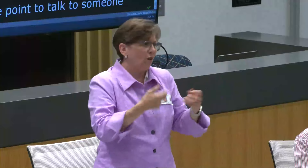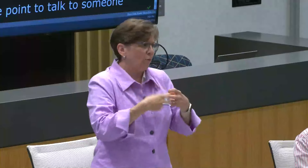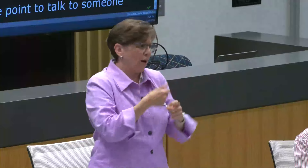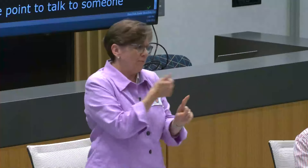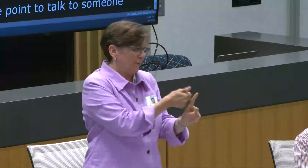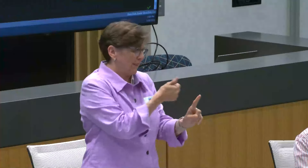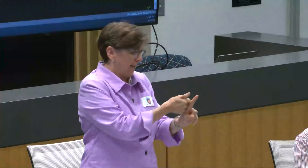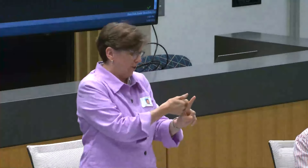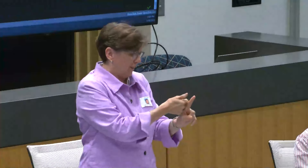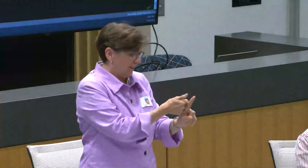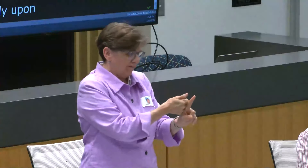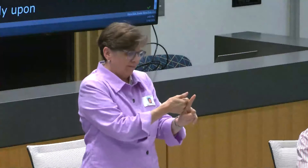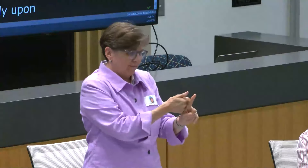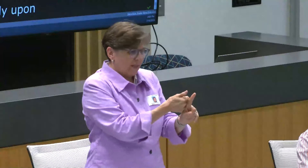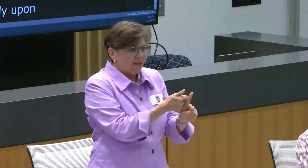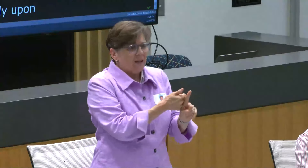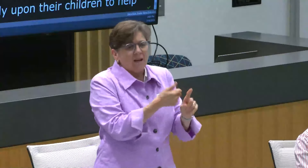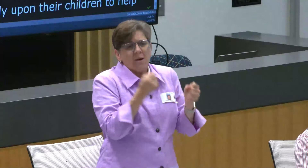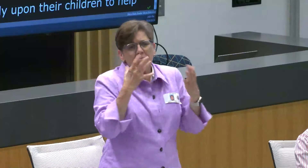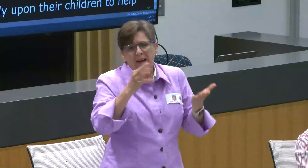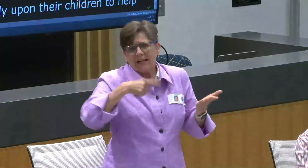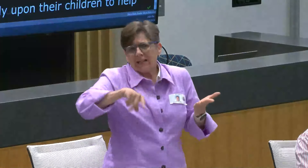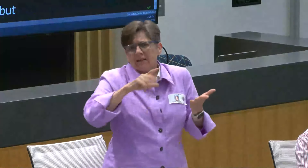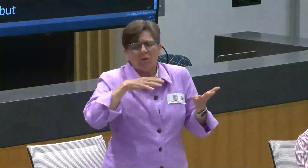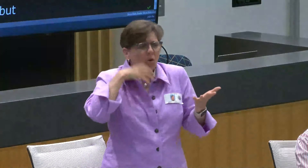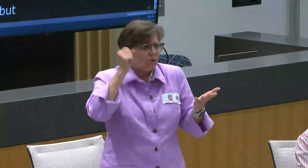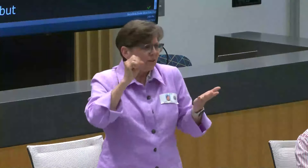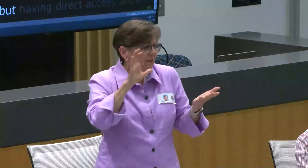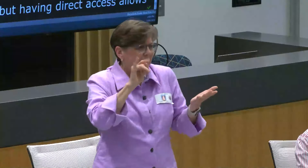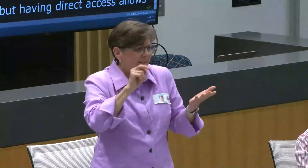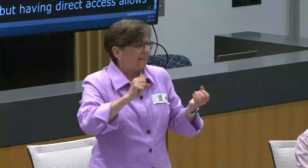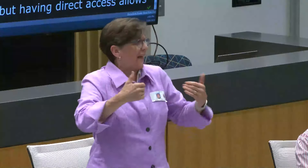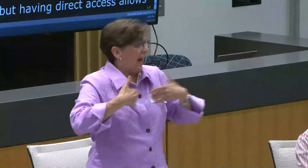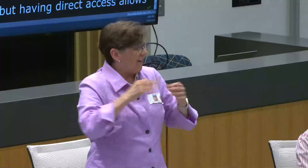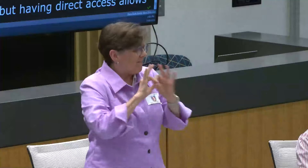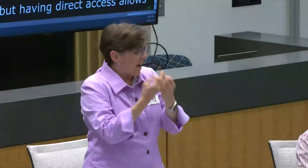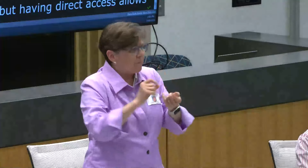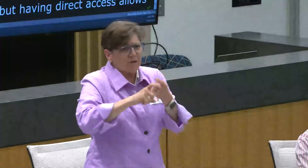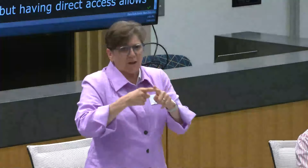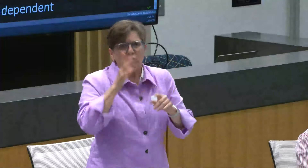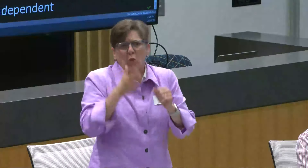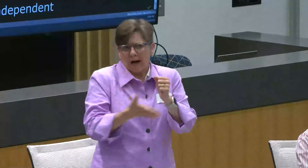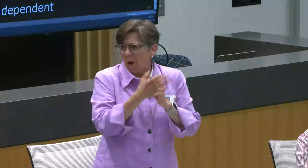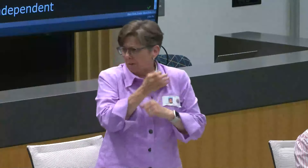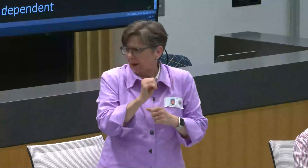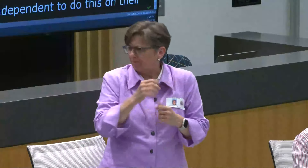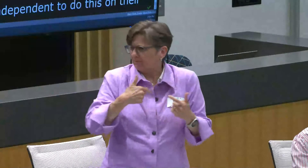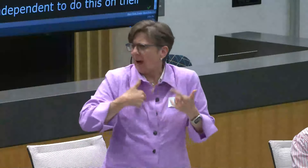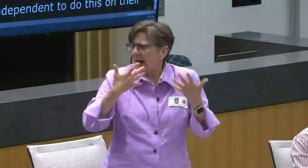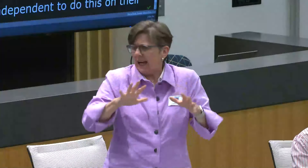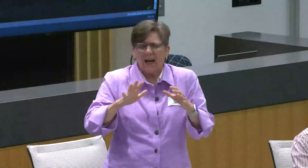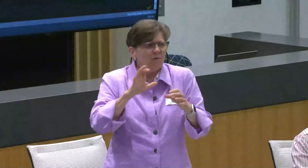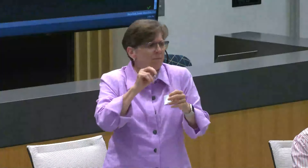COMMUNICATION IN SIGN LANGUAGE ACTUALLY MAKES IT EASY FOR THEM. THEY WILL ACTUALLY COMMIT THEMSELVES TO GETTING TO THE POINT TO TALK TO SOMEONE VERY OFTEN THEY RELY UPON